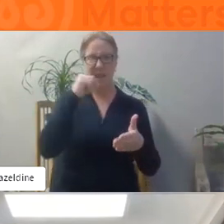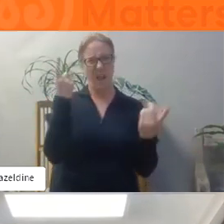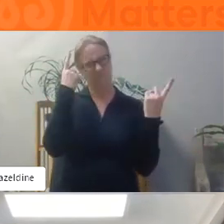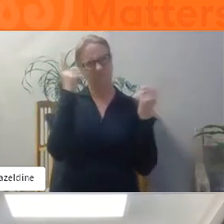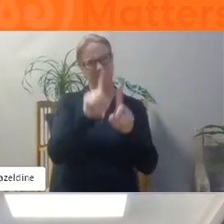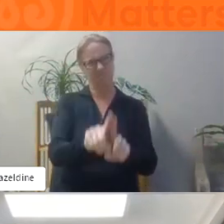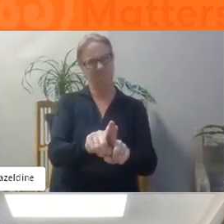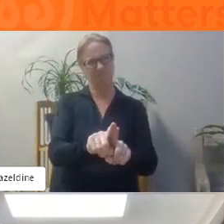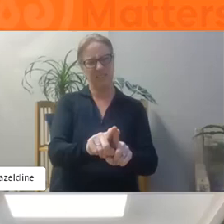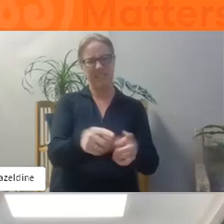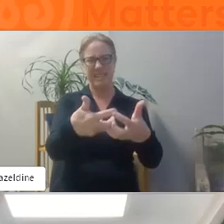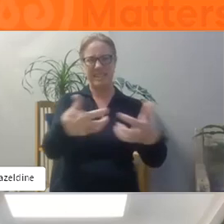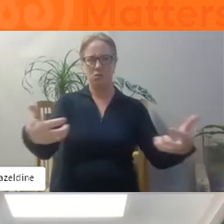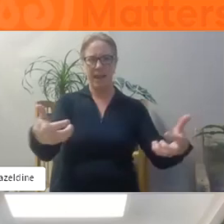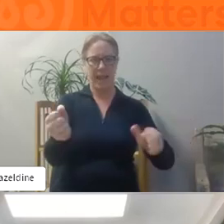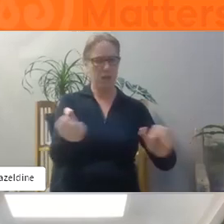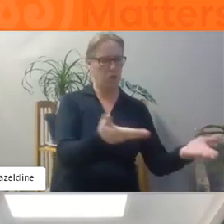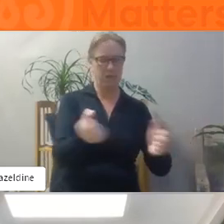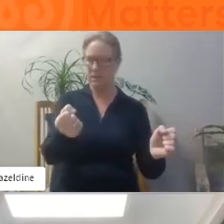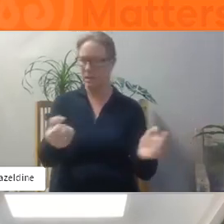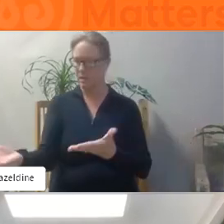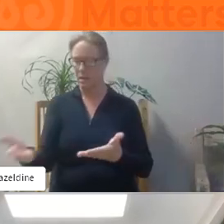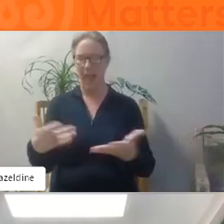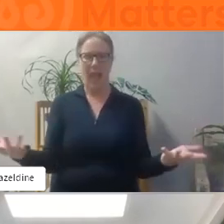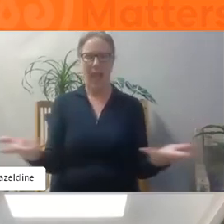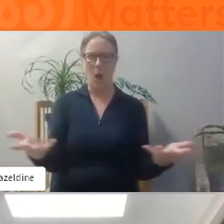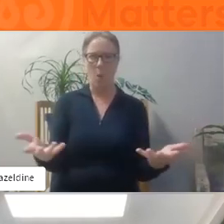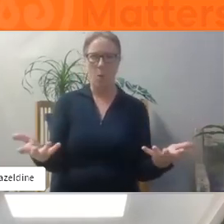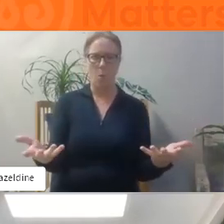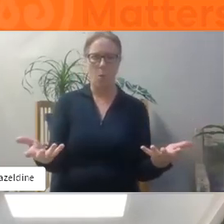segregated services. And if the Royal Commission of inquiry has